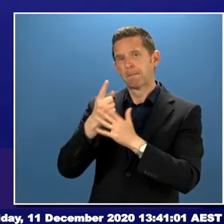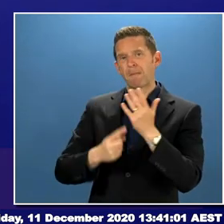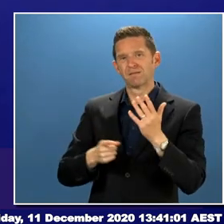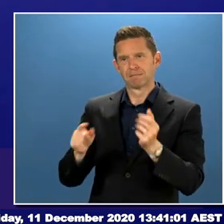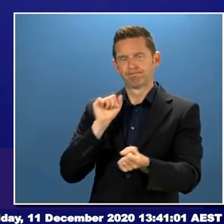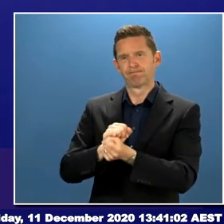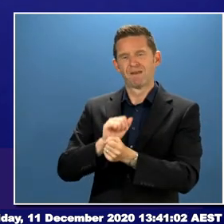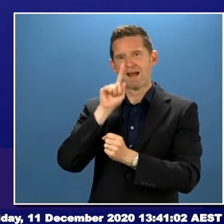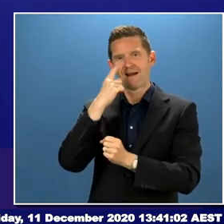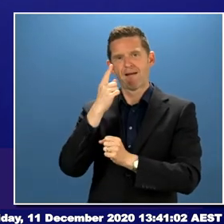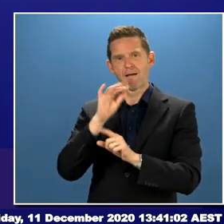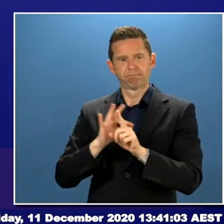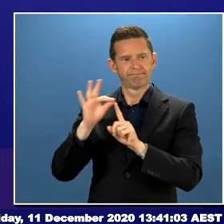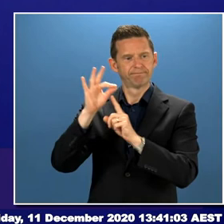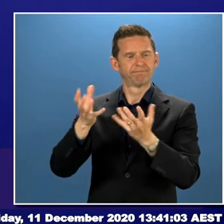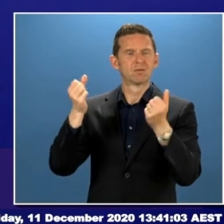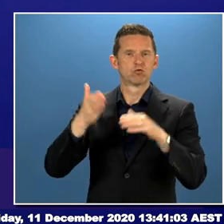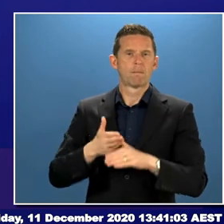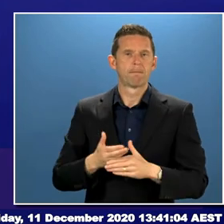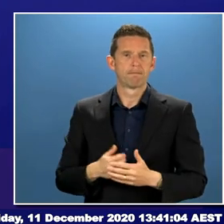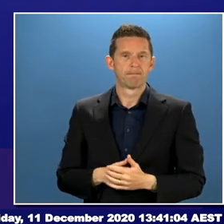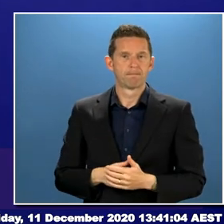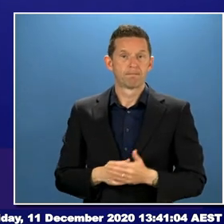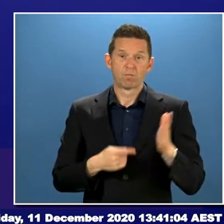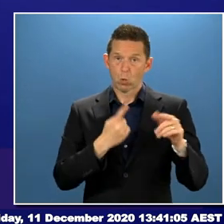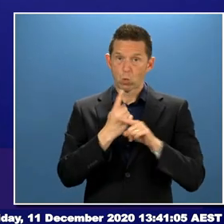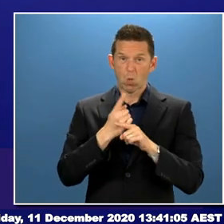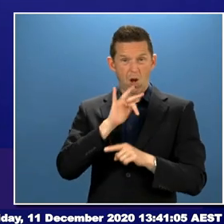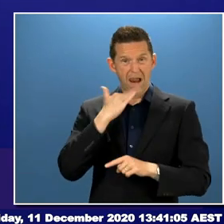He specifically identified the lack of accessible accommodation close to places